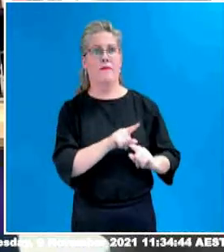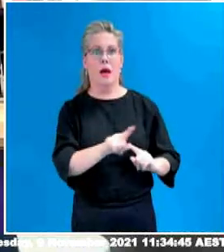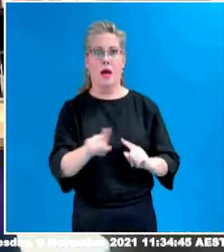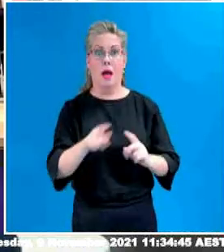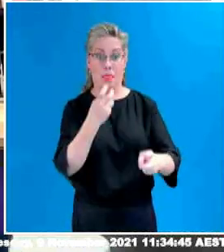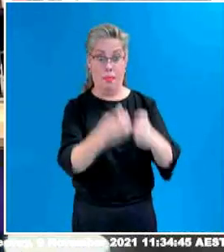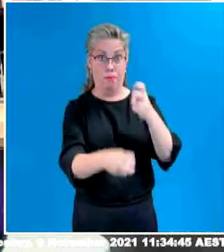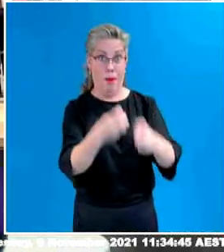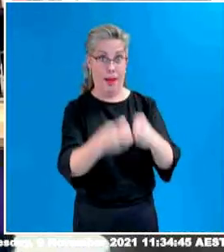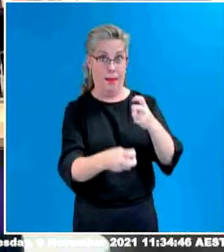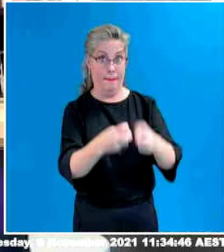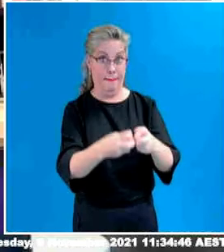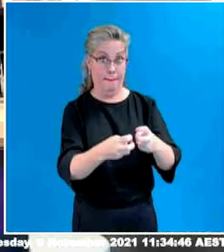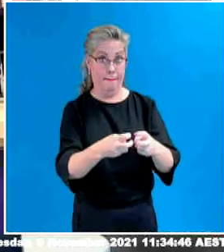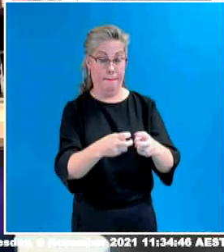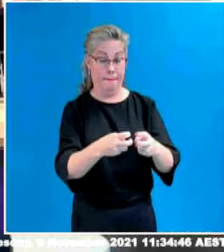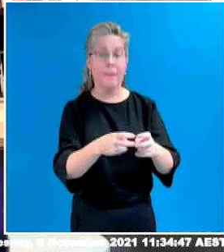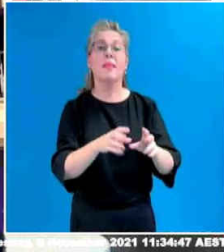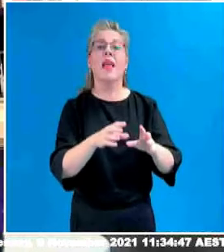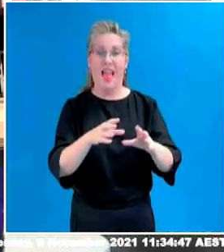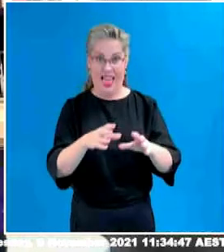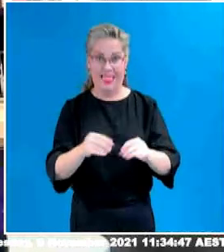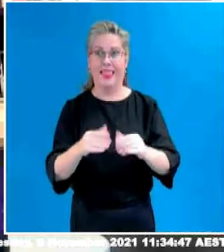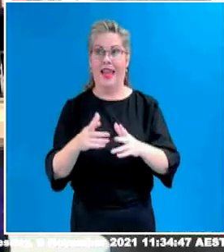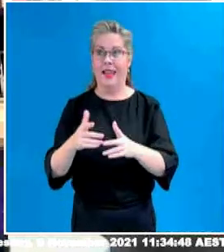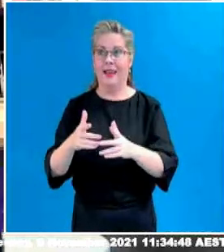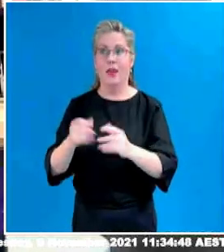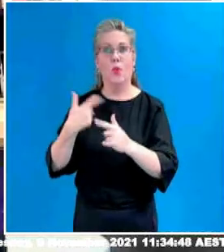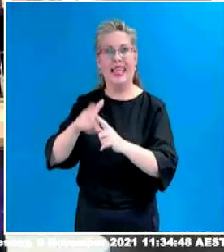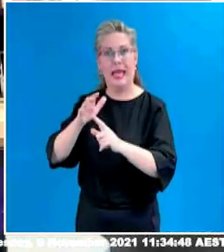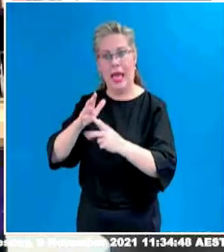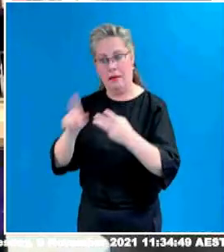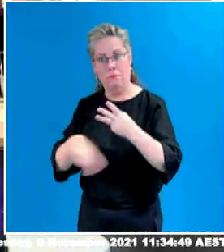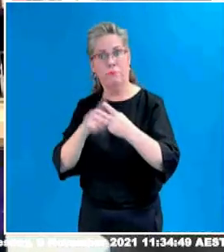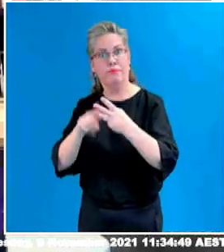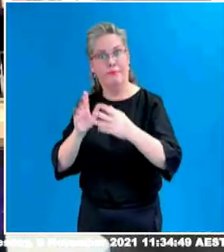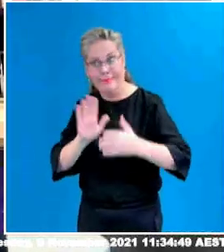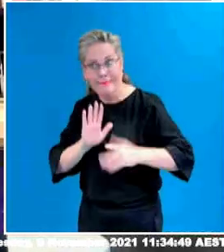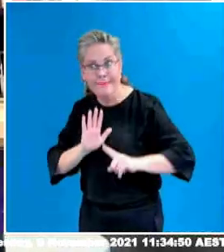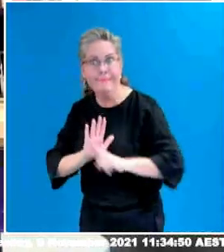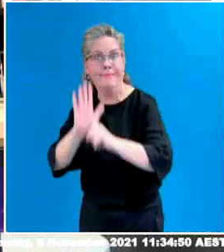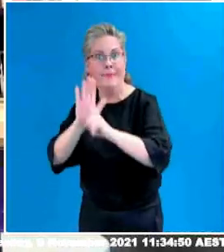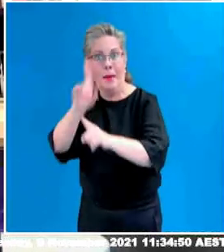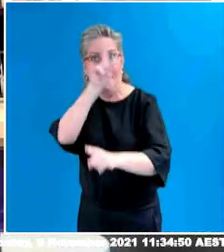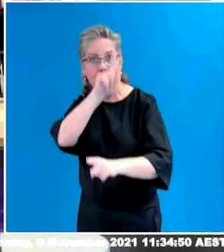Part of it is, I think, a lack of --- my thinking is there is a lack of data,